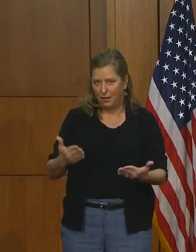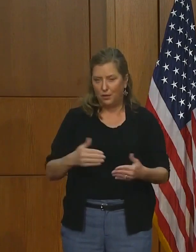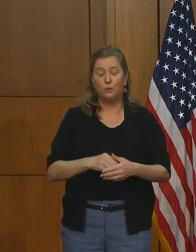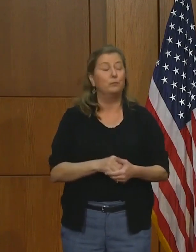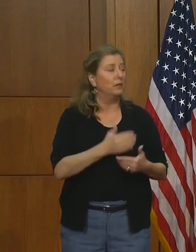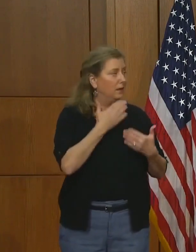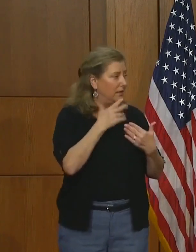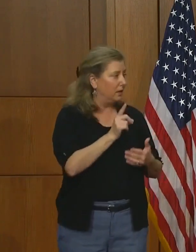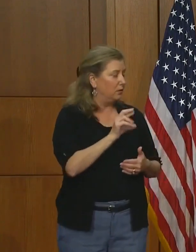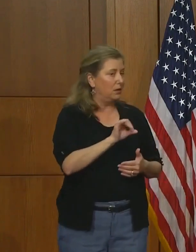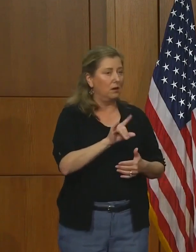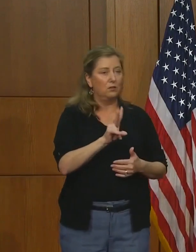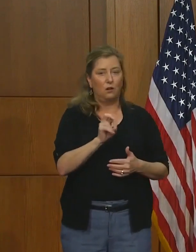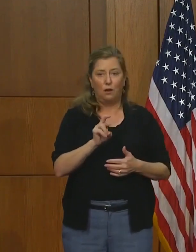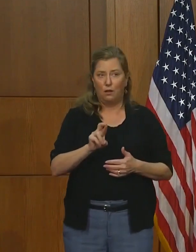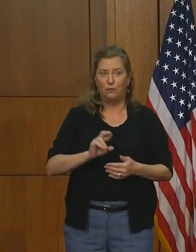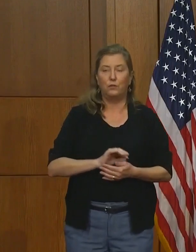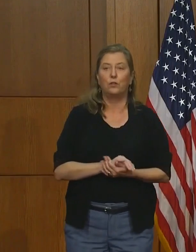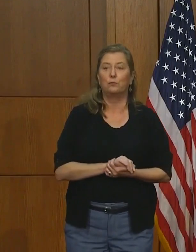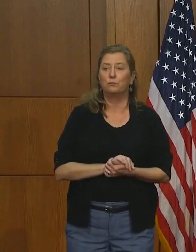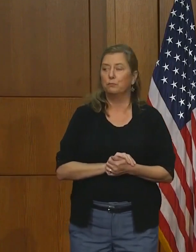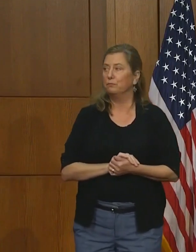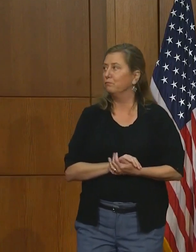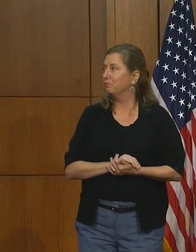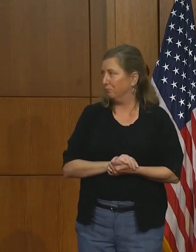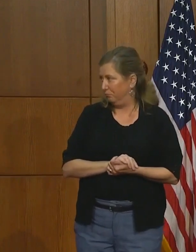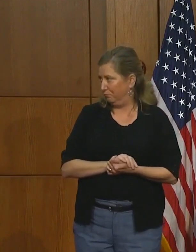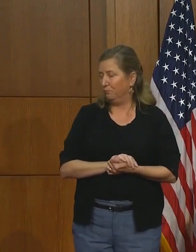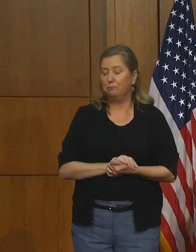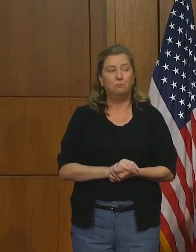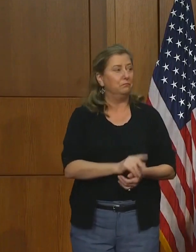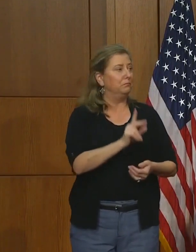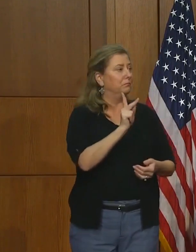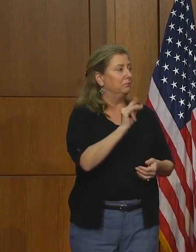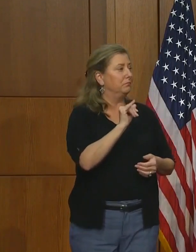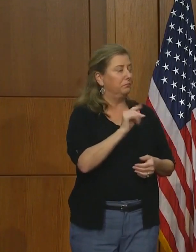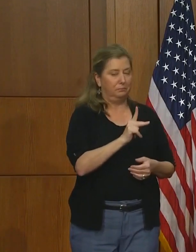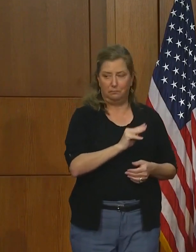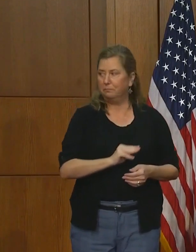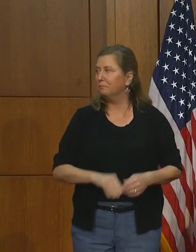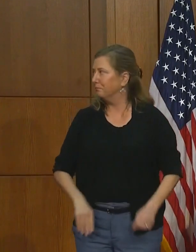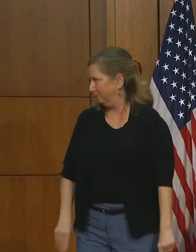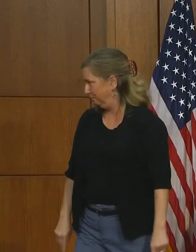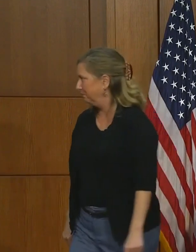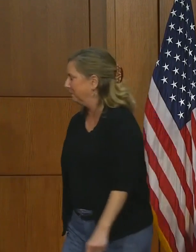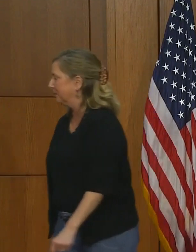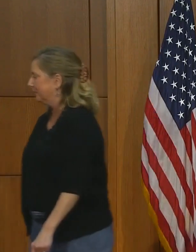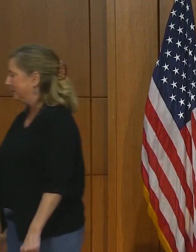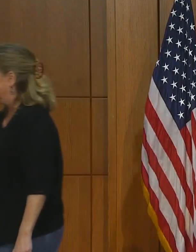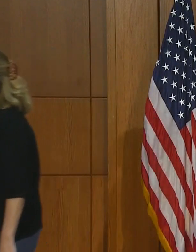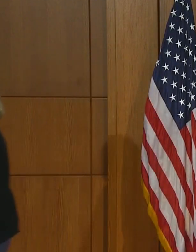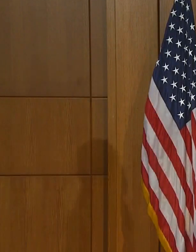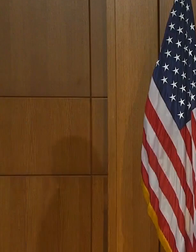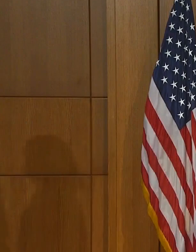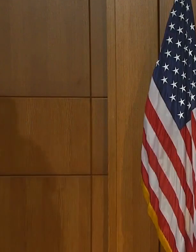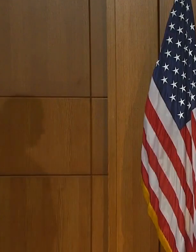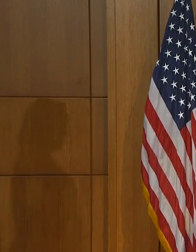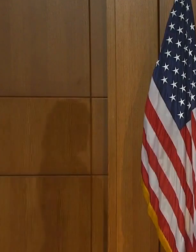NINETY WHICH IS ABOUT 10% THANK